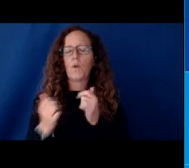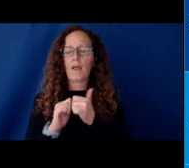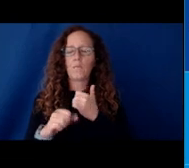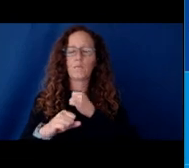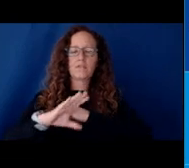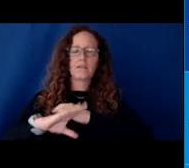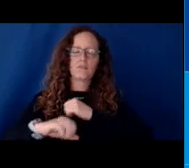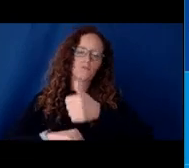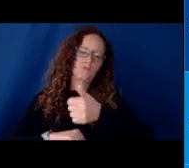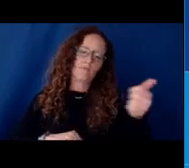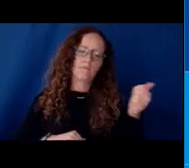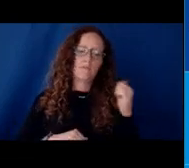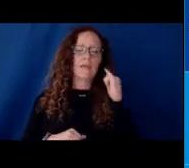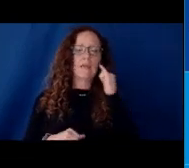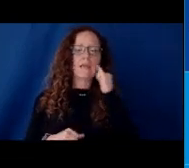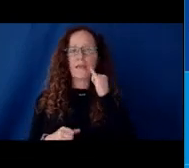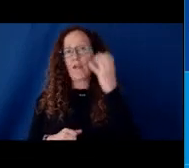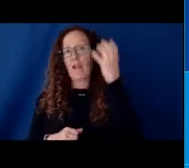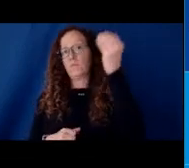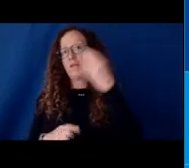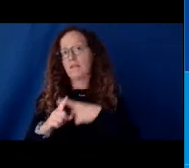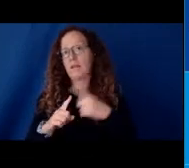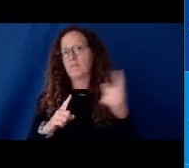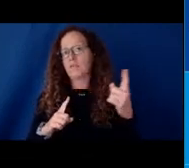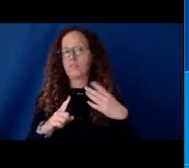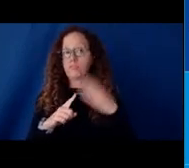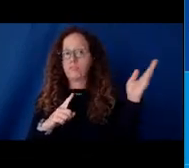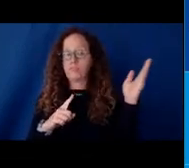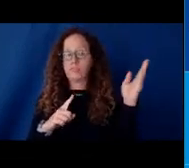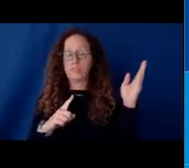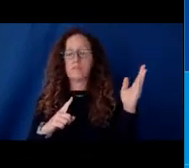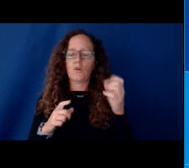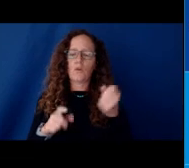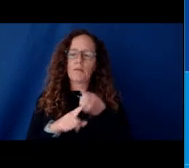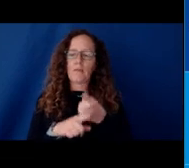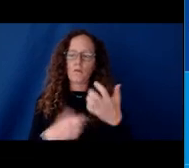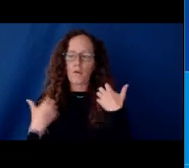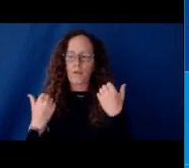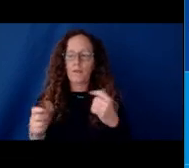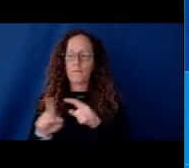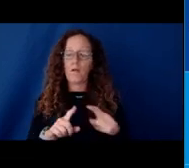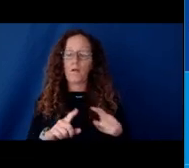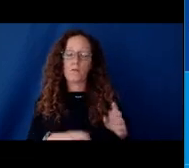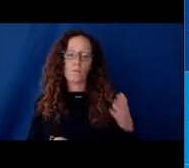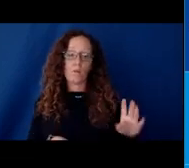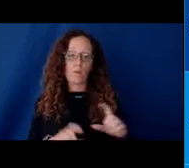impact their health. In addition, you'll see two blue buttons on the bottom, and these links